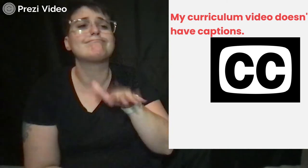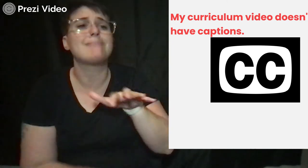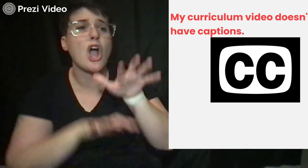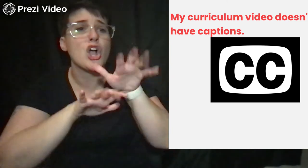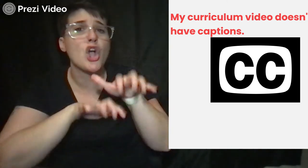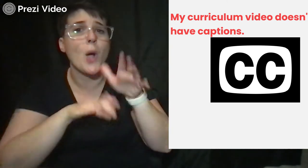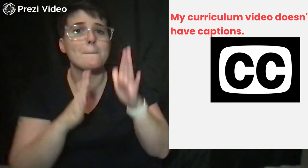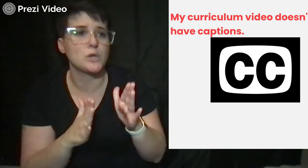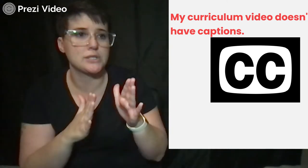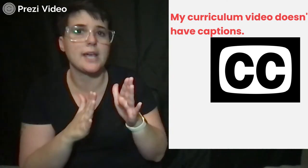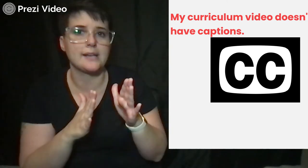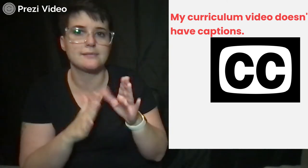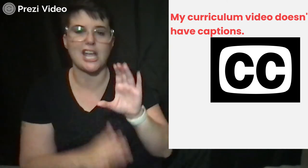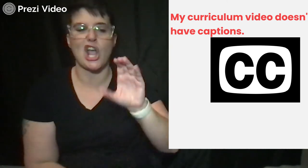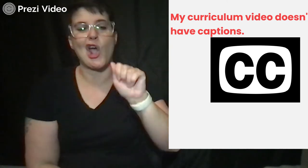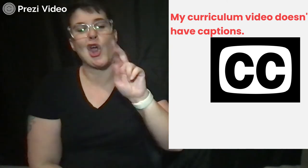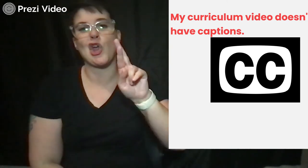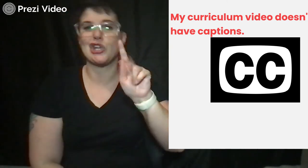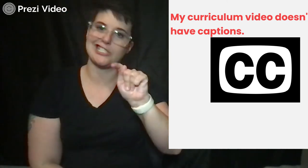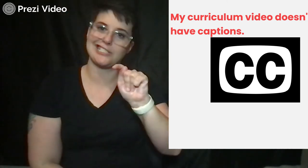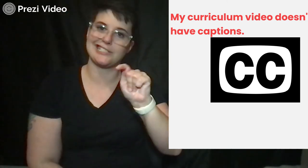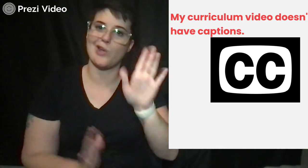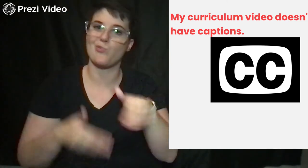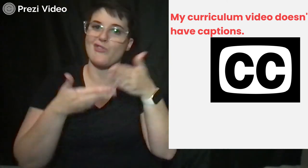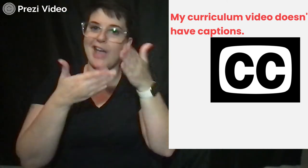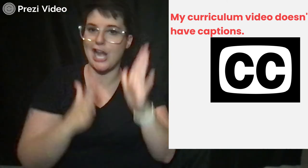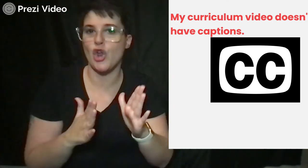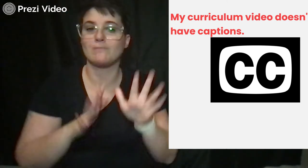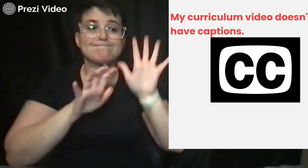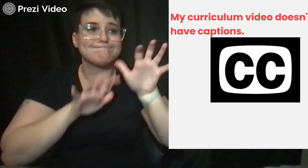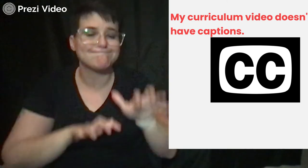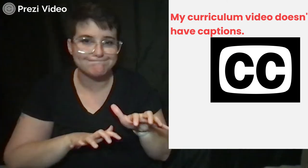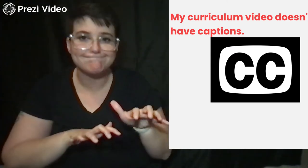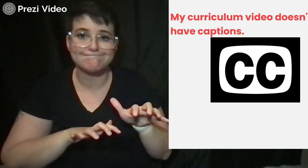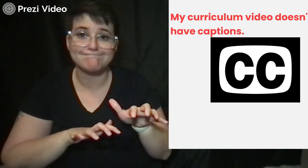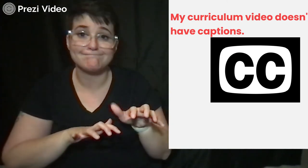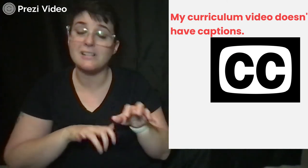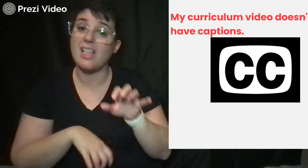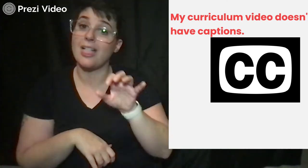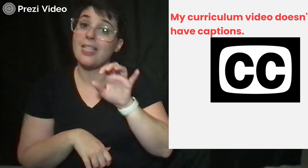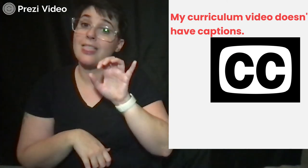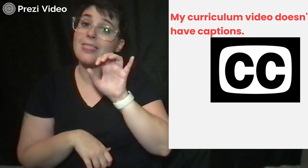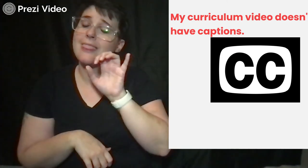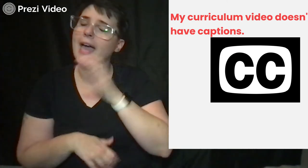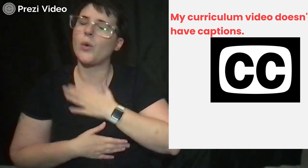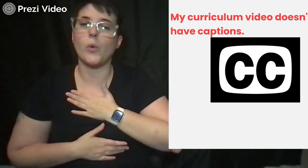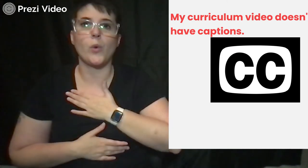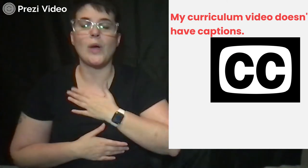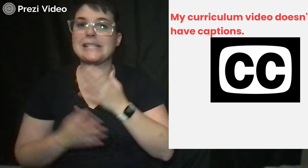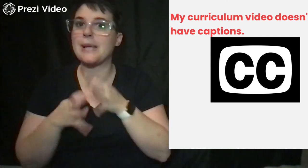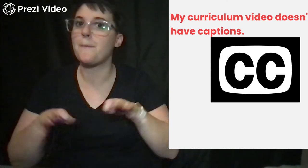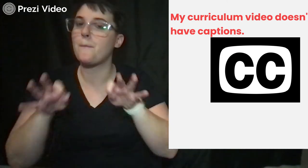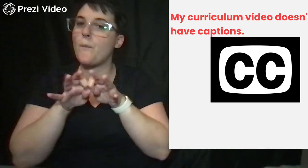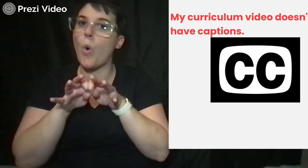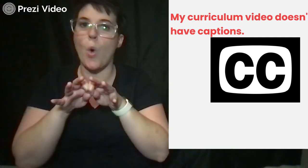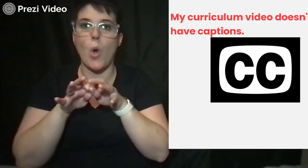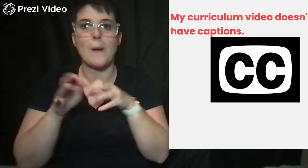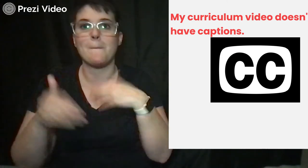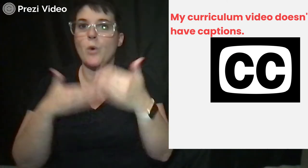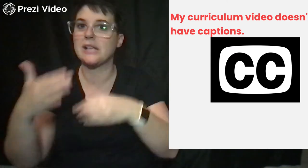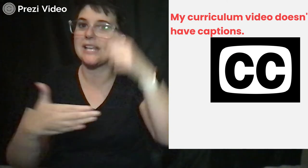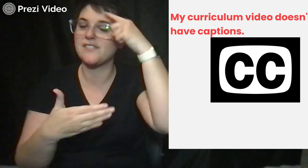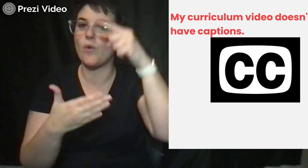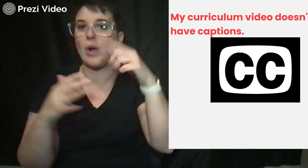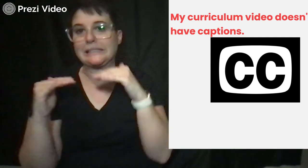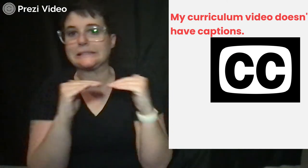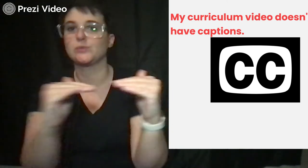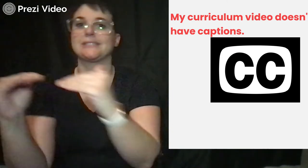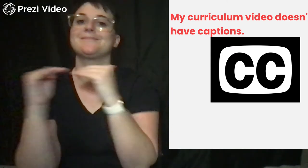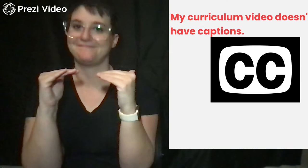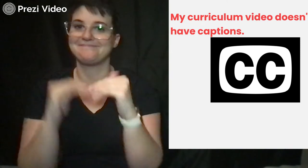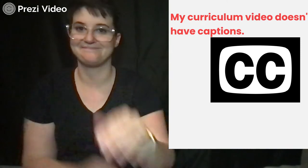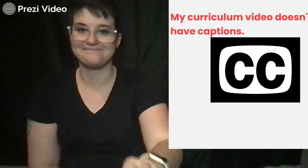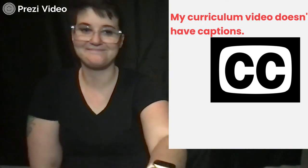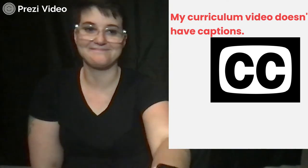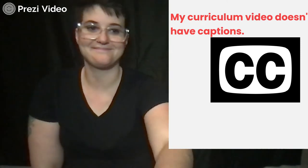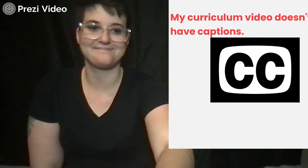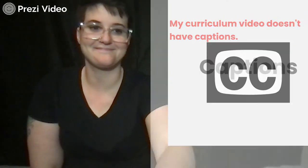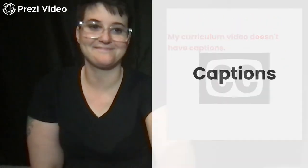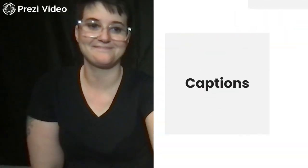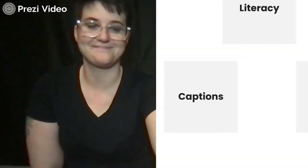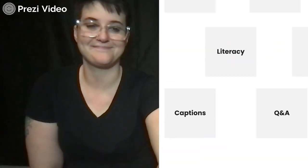That a CART provider caption it for you. This is important for ensuring equity.